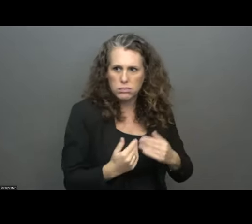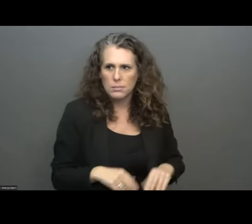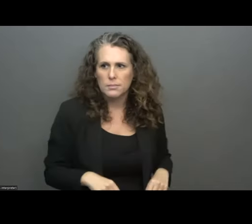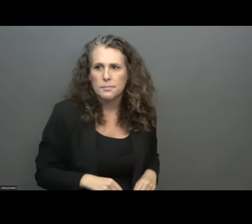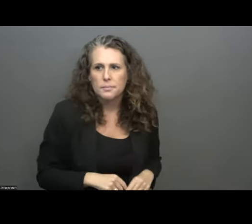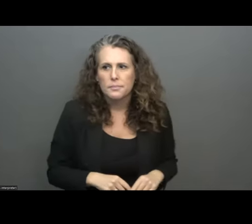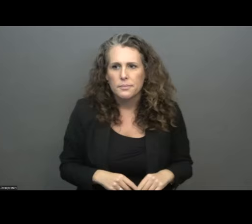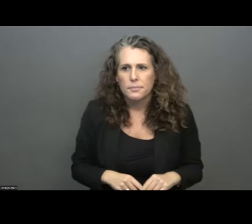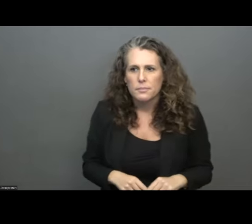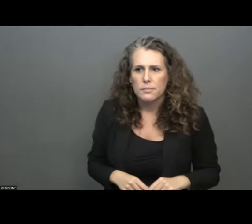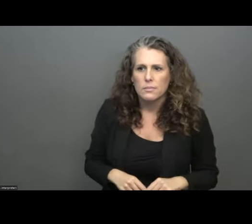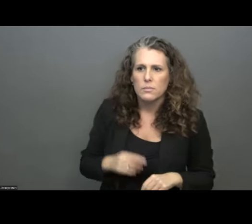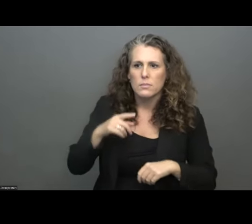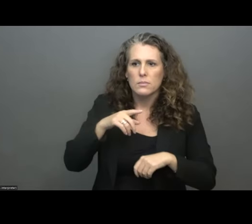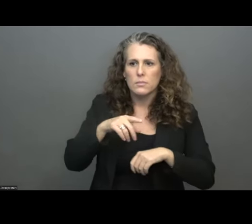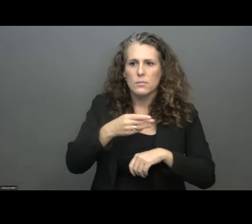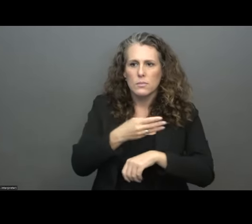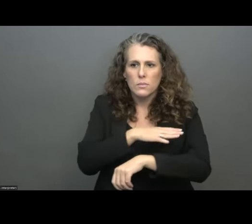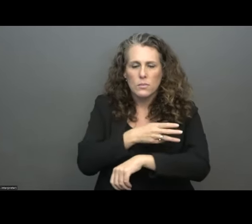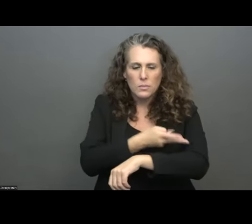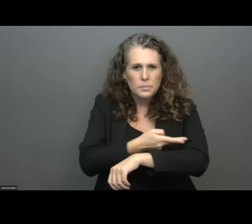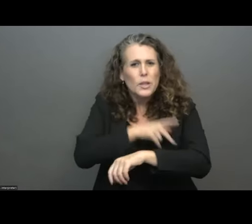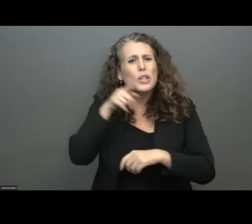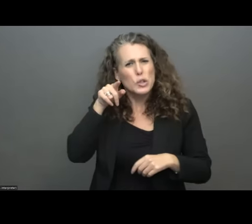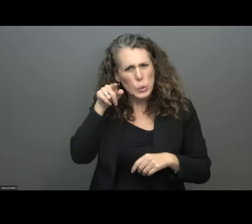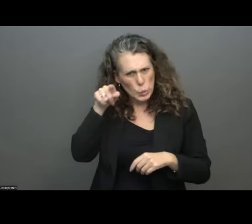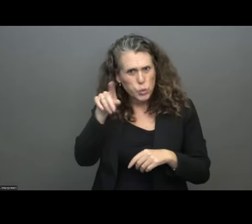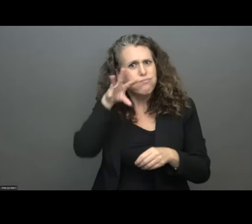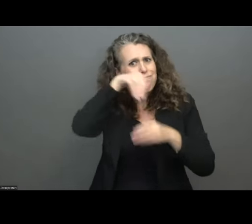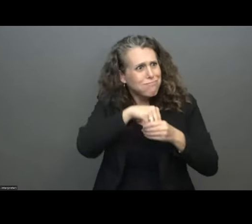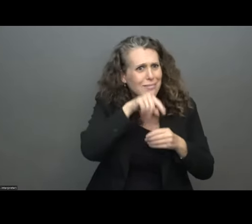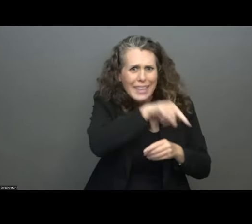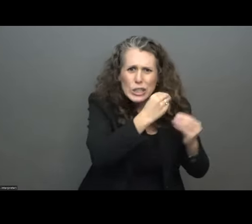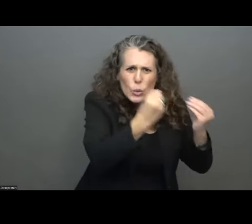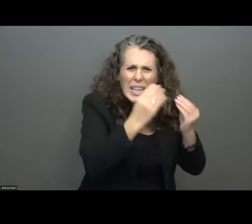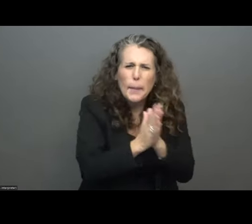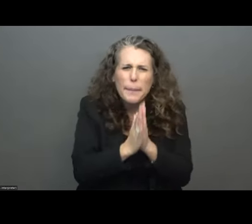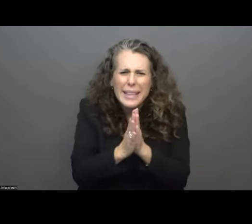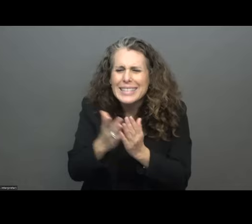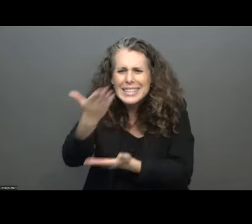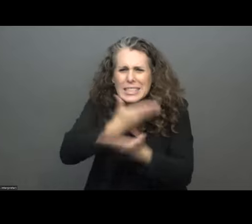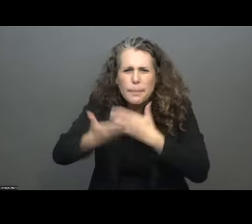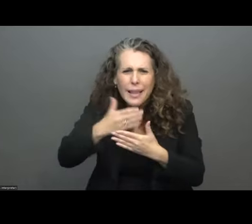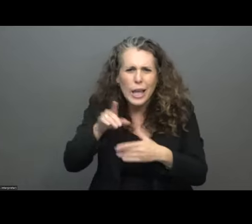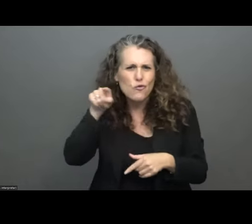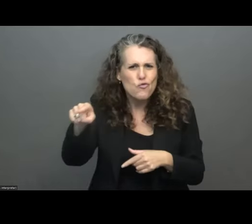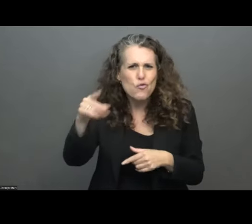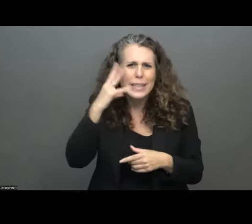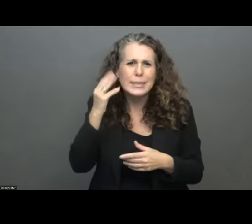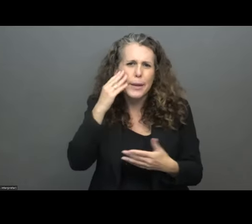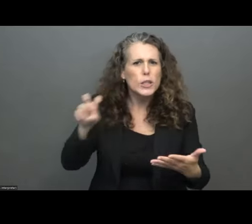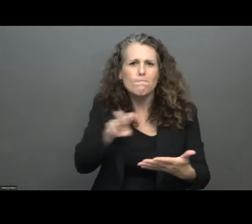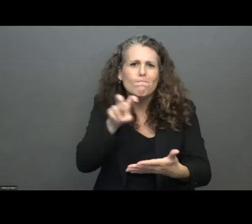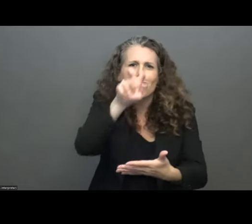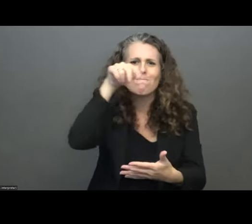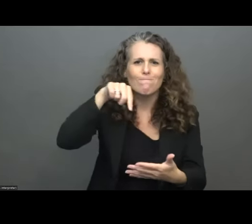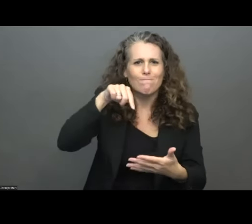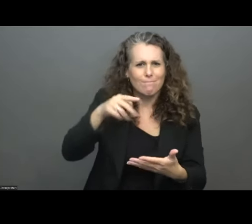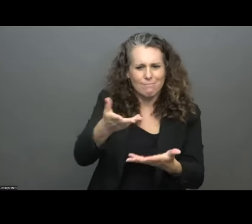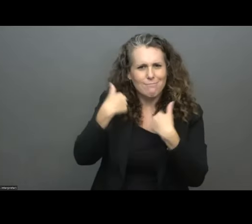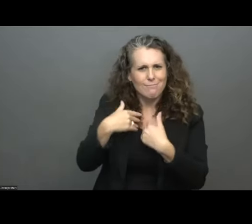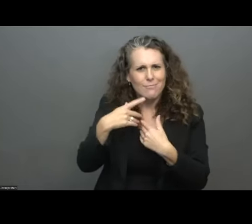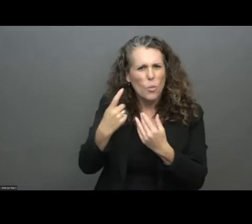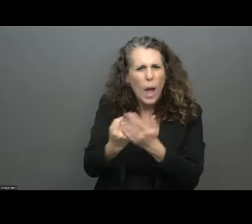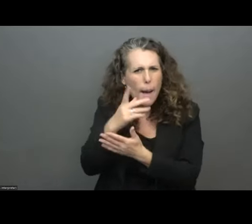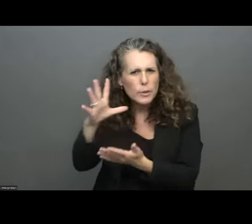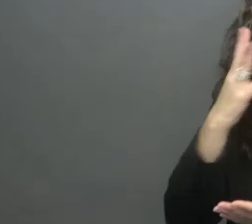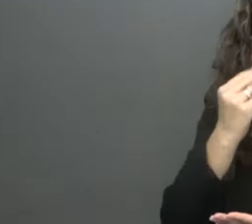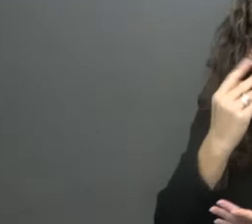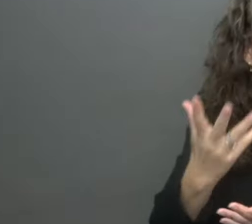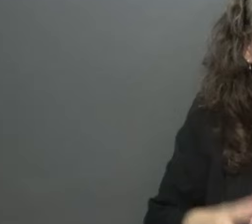training. Could you please share with us your journey at total energies. Thank you.